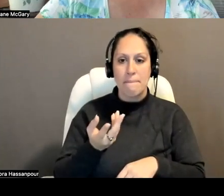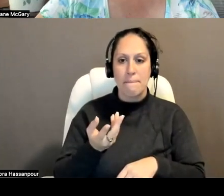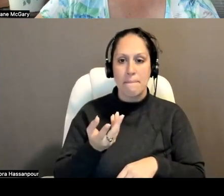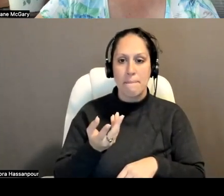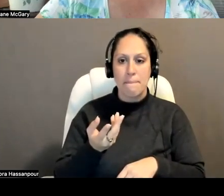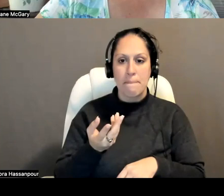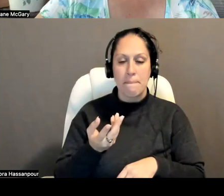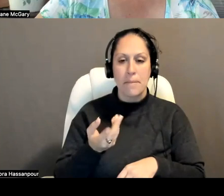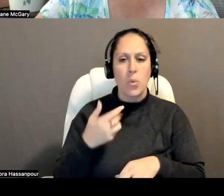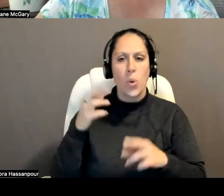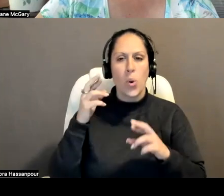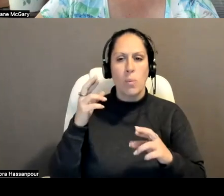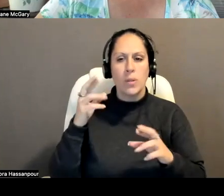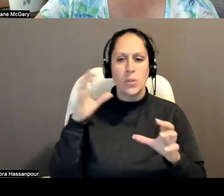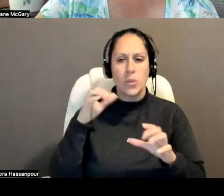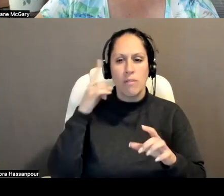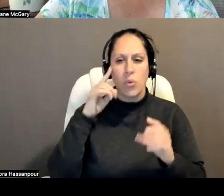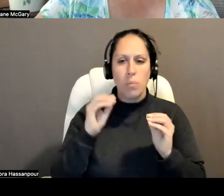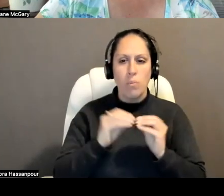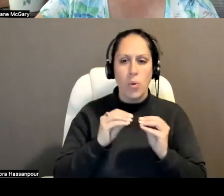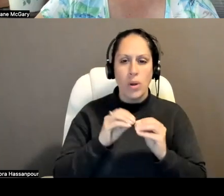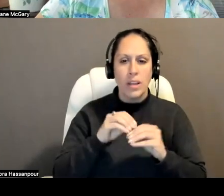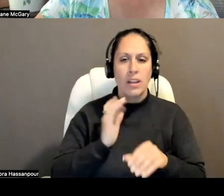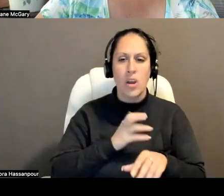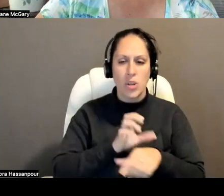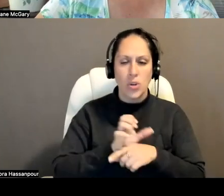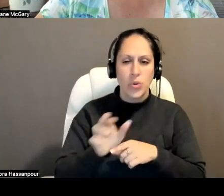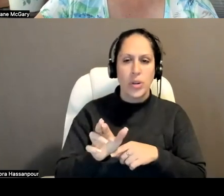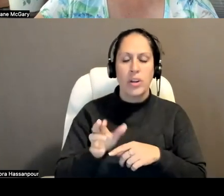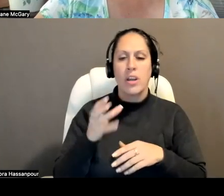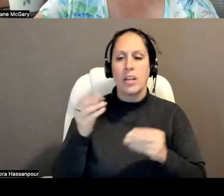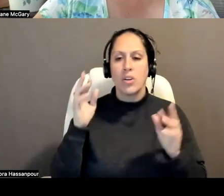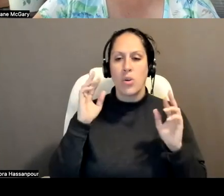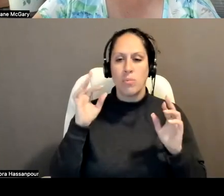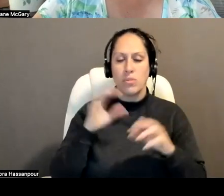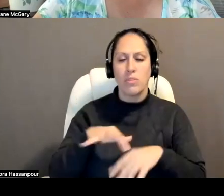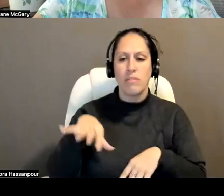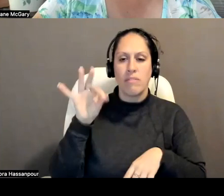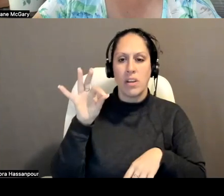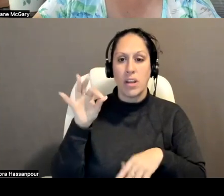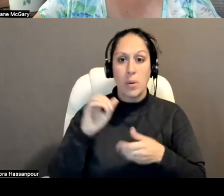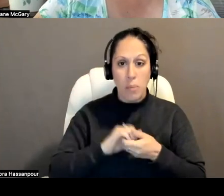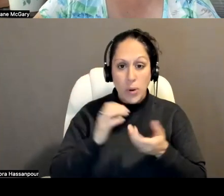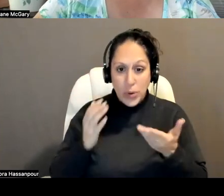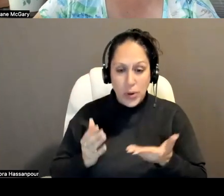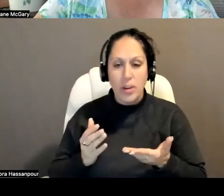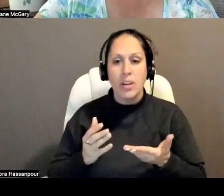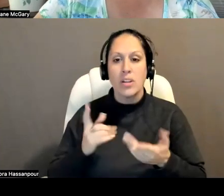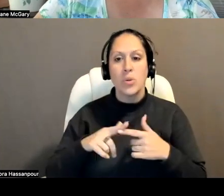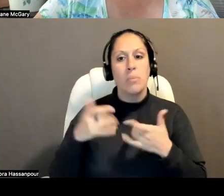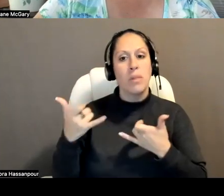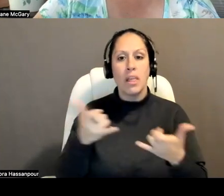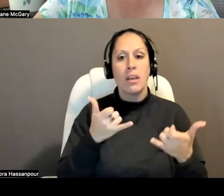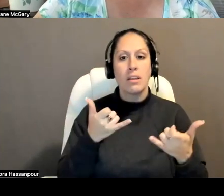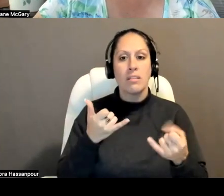hoping, to search for more in our careers, and hoping to find a partner to play chamber